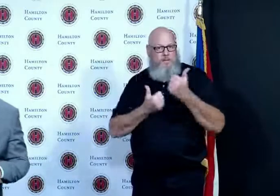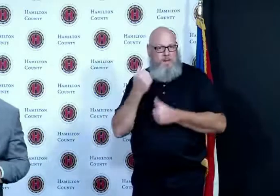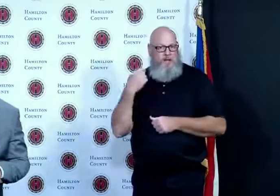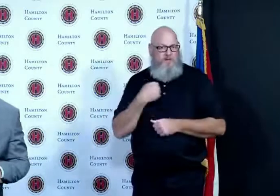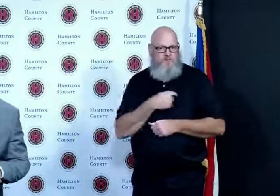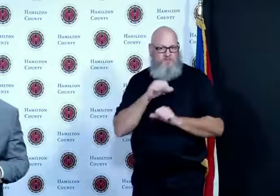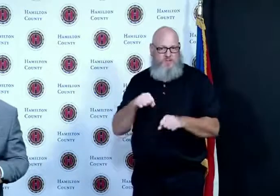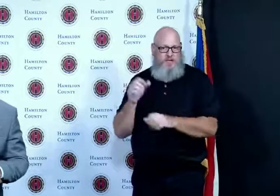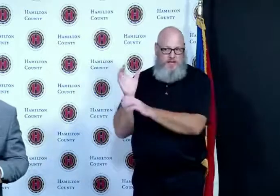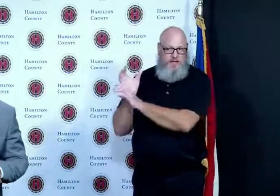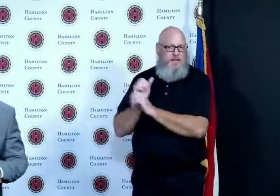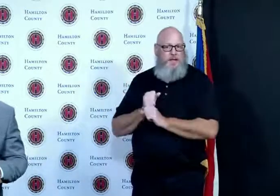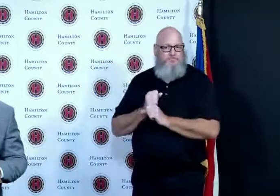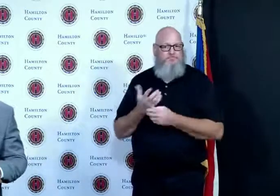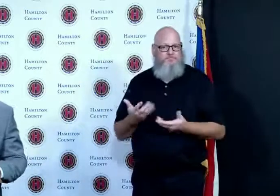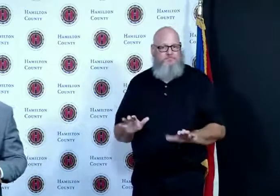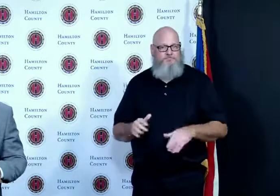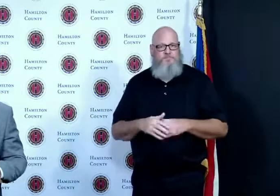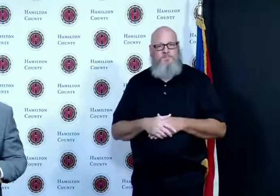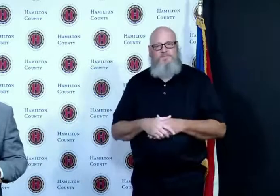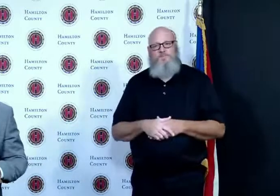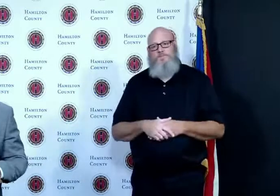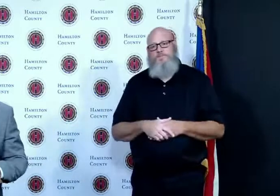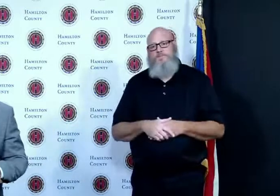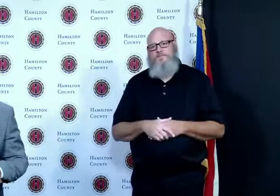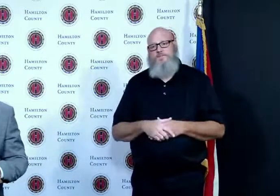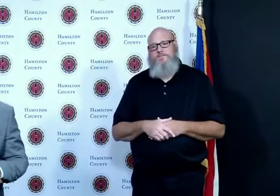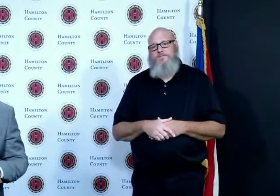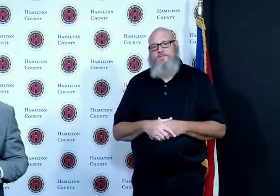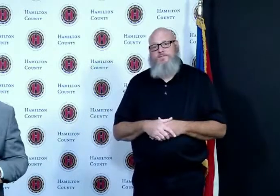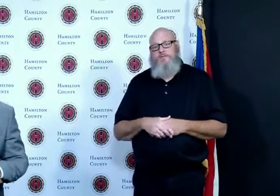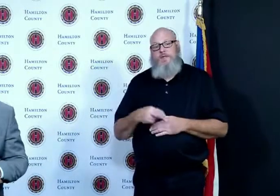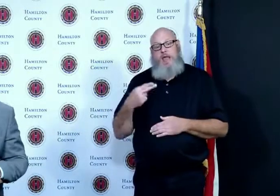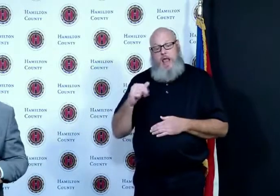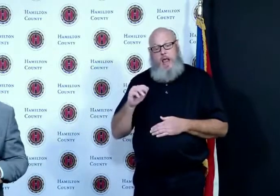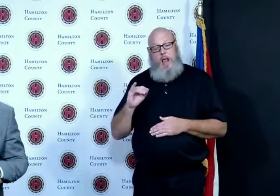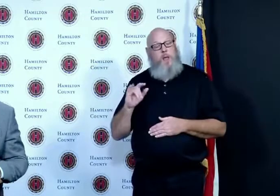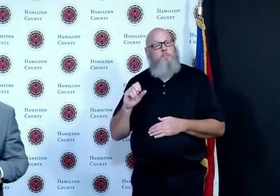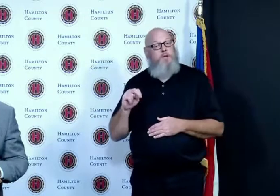we shared that Hamilton County Public Health is just one of 48 providers in Hamilton County